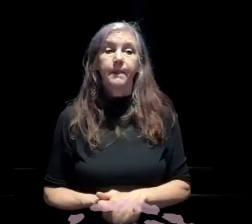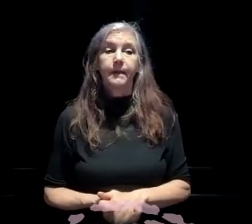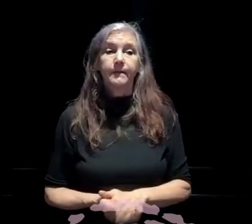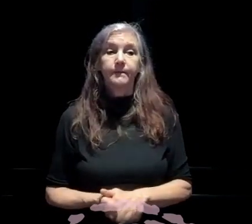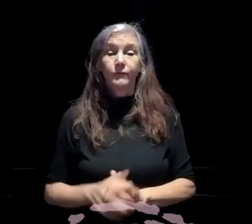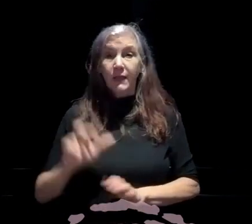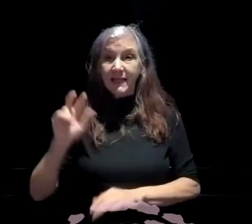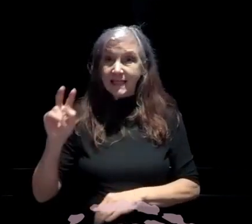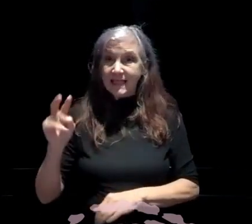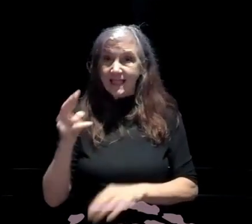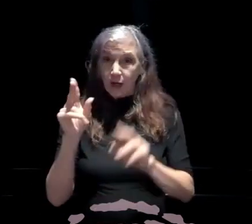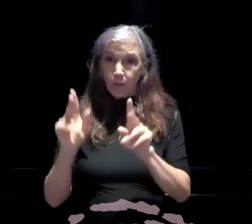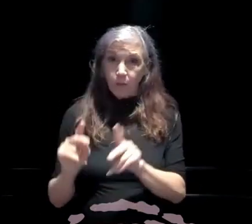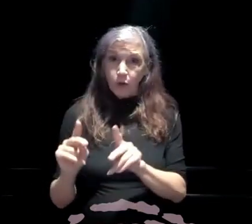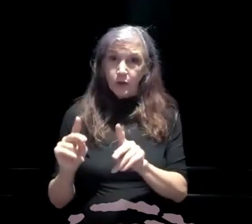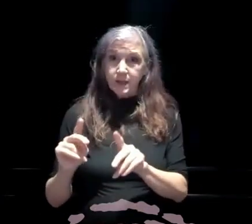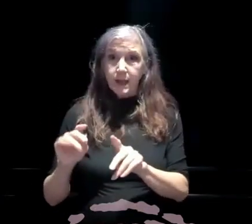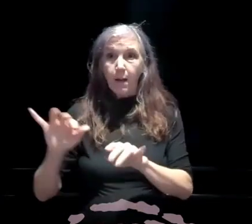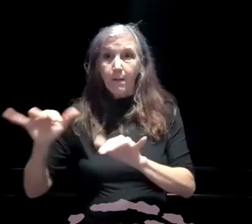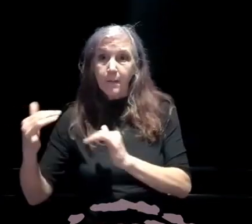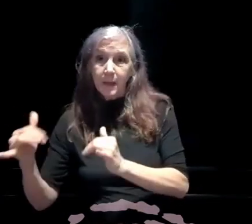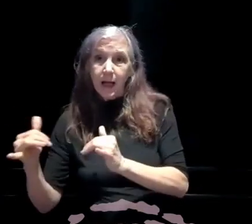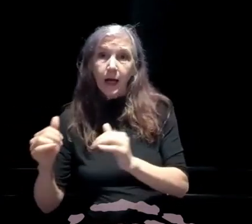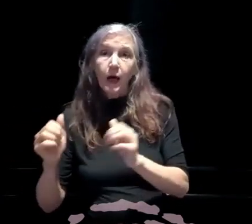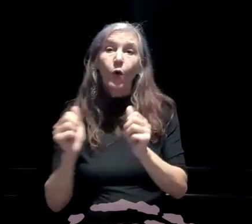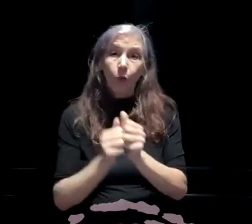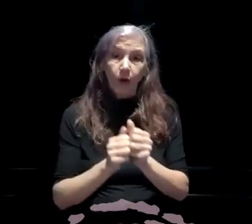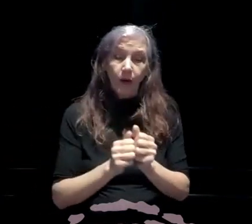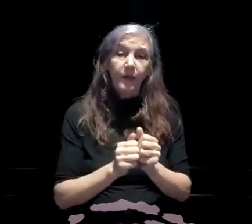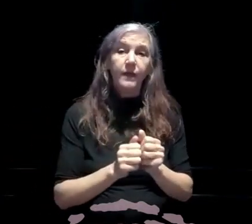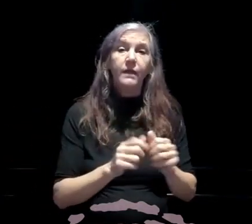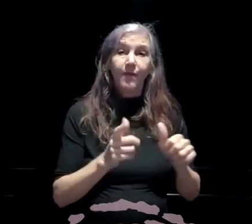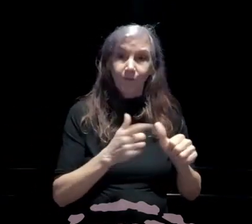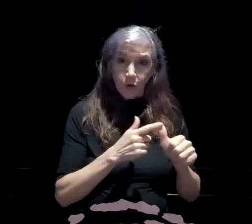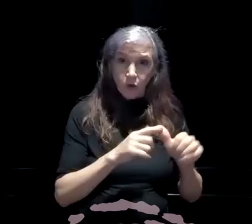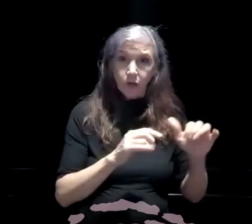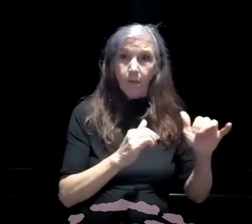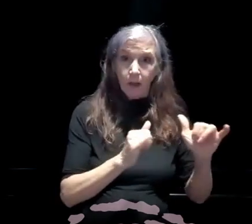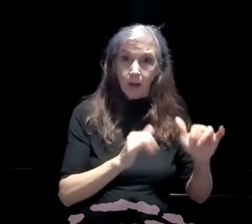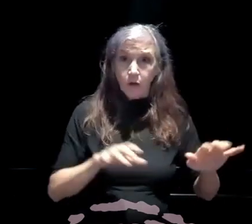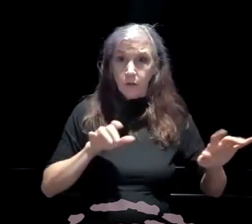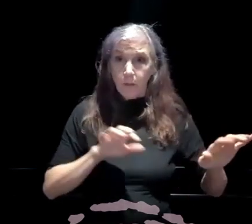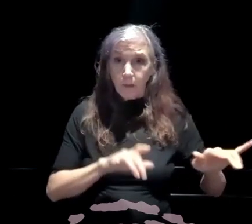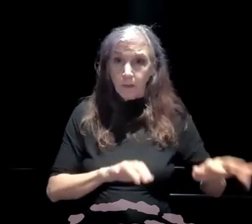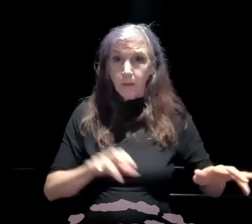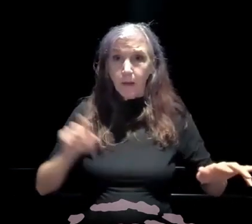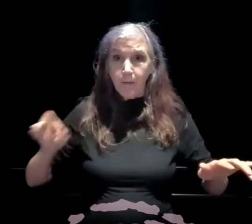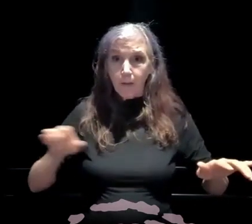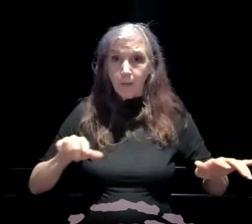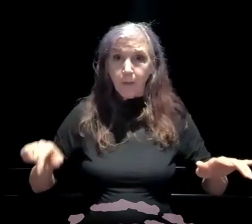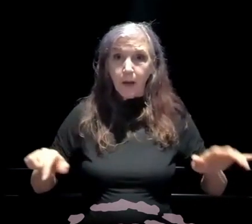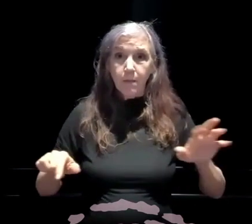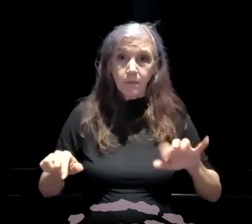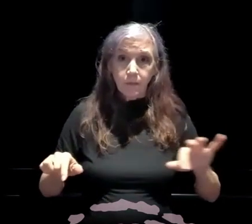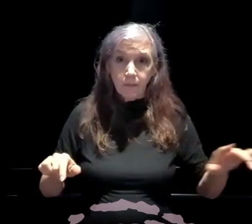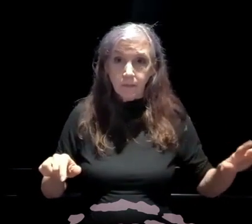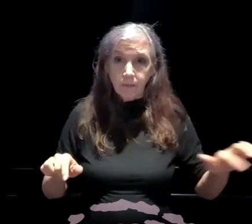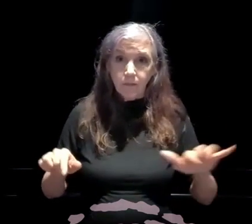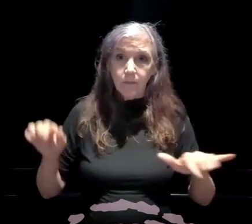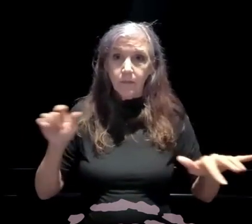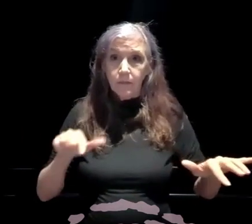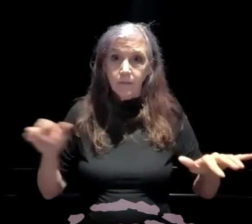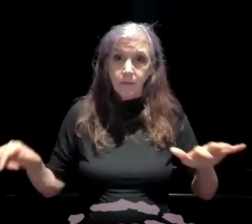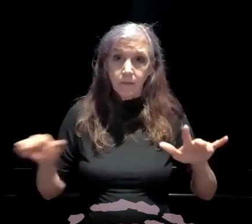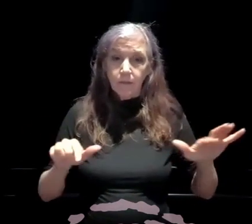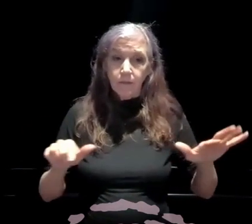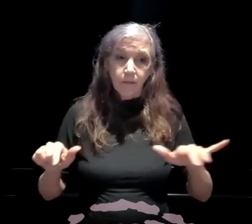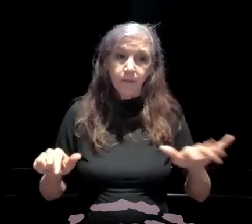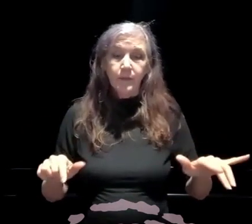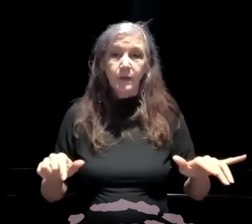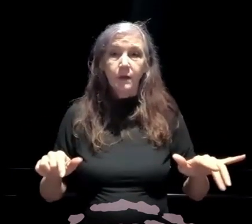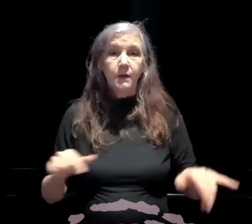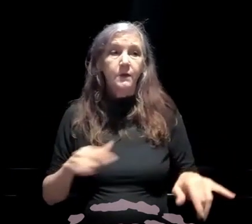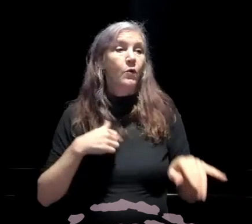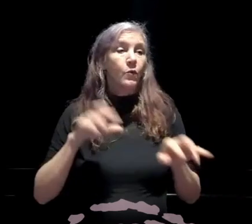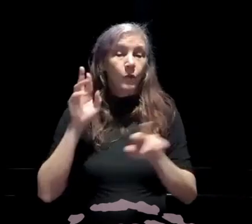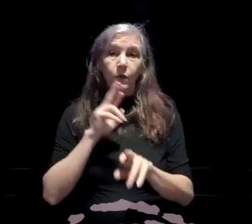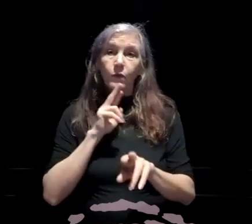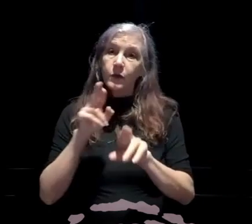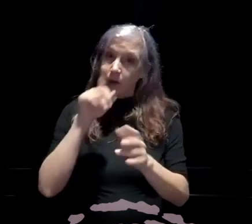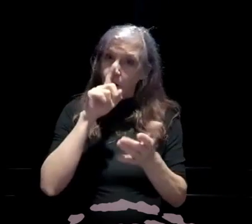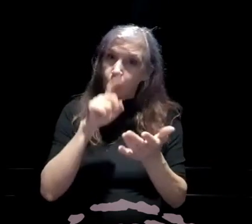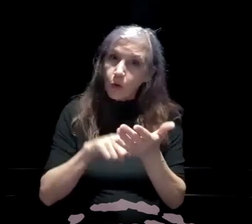We notice and we respond. And we reflect.